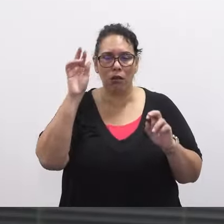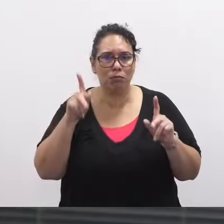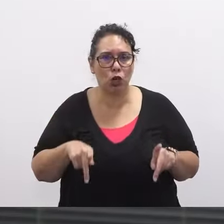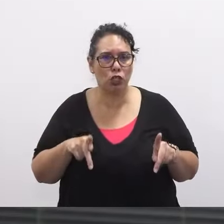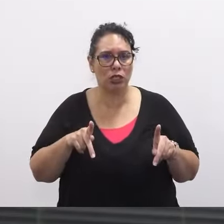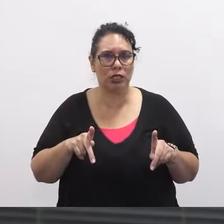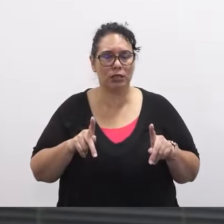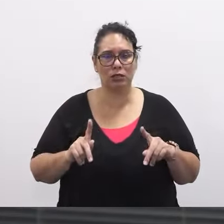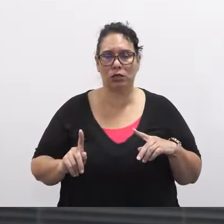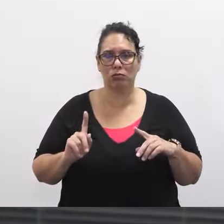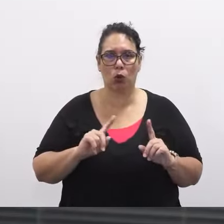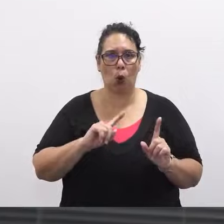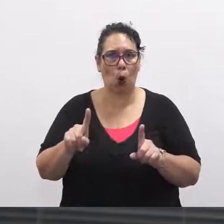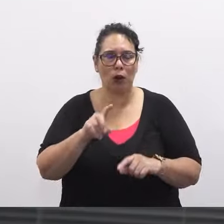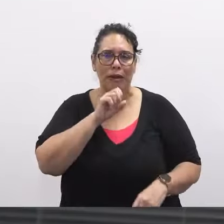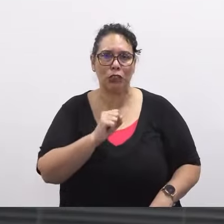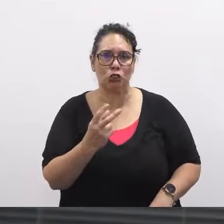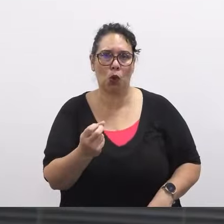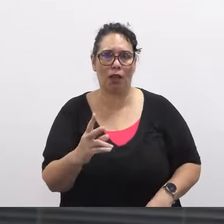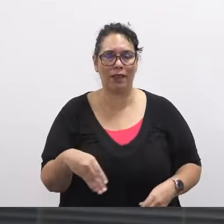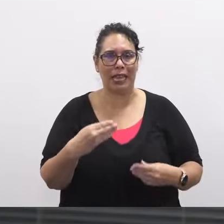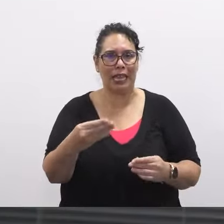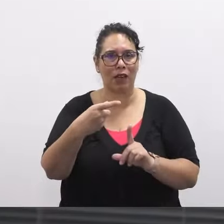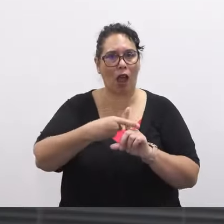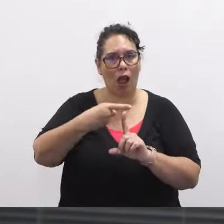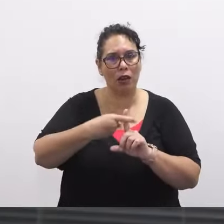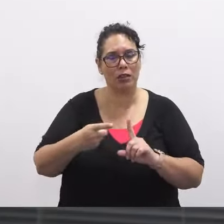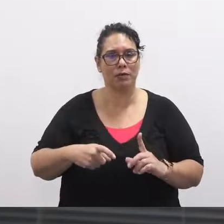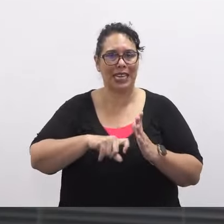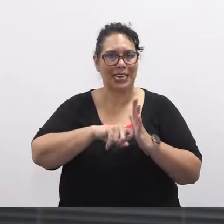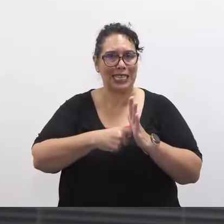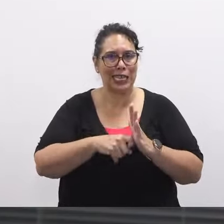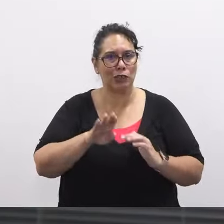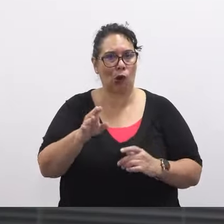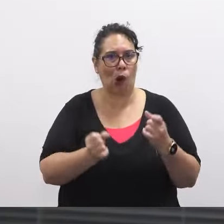to come to your 12-year-old and give them a condom and the keys to your Tesla and say, have at it?